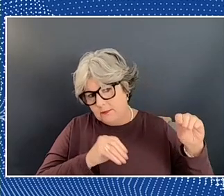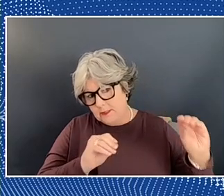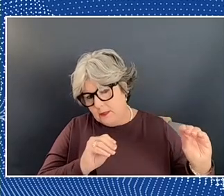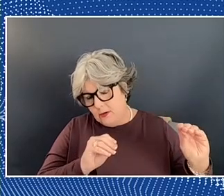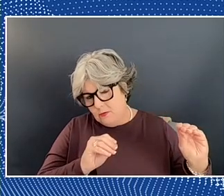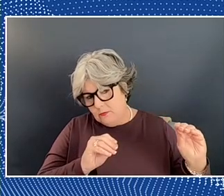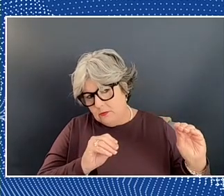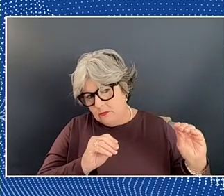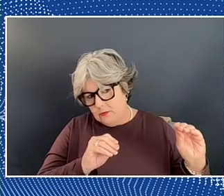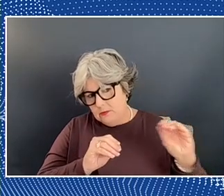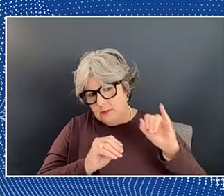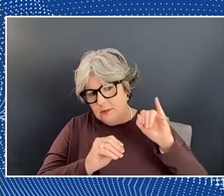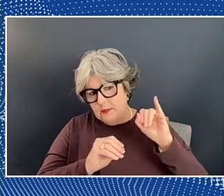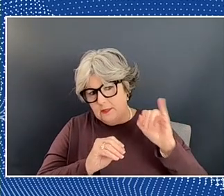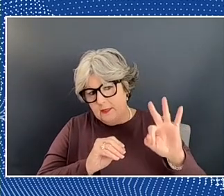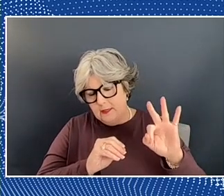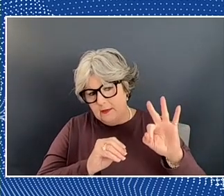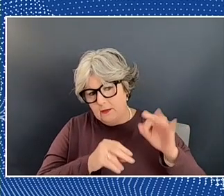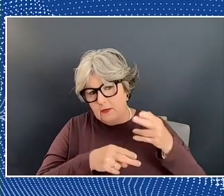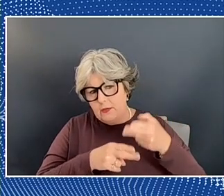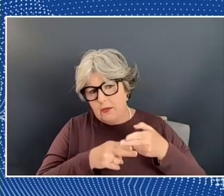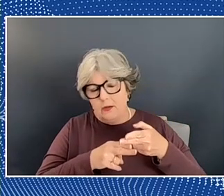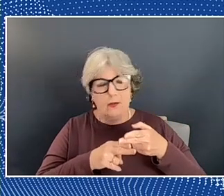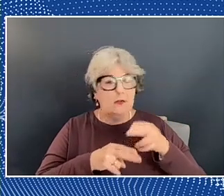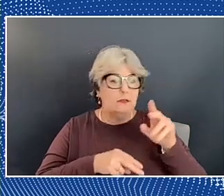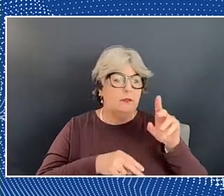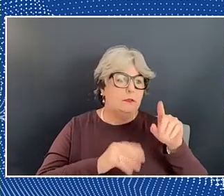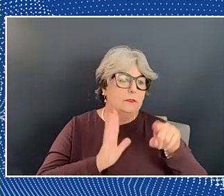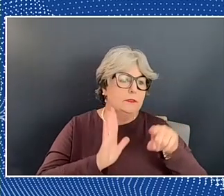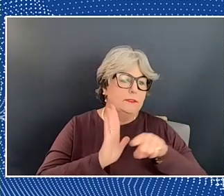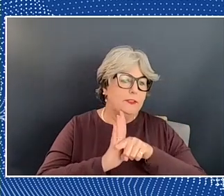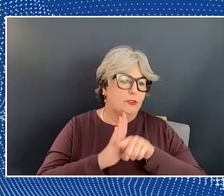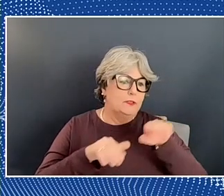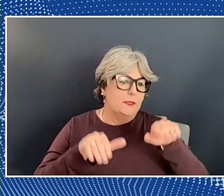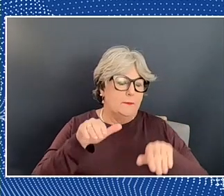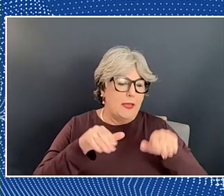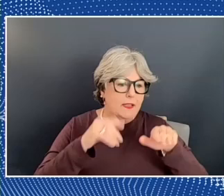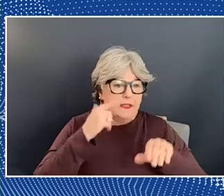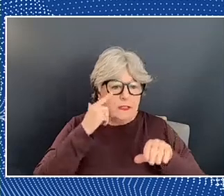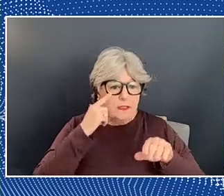was a what's called deficiency balance or meaning the mortgage balance was greater